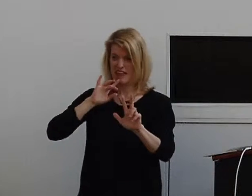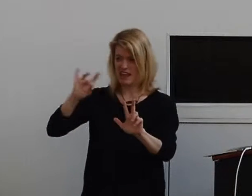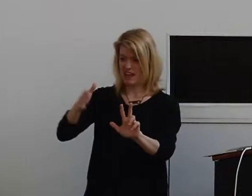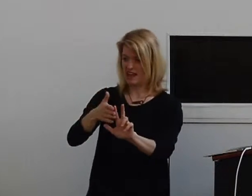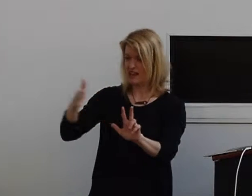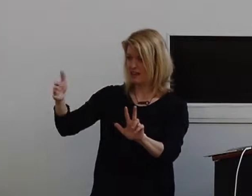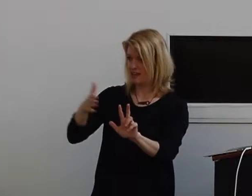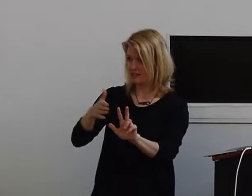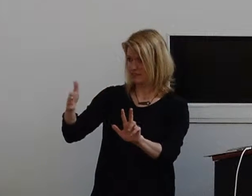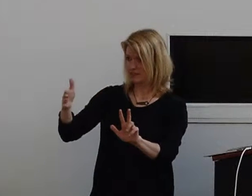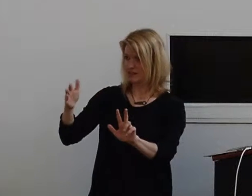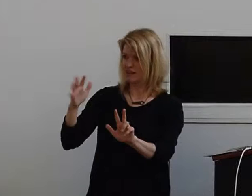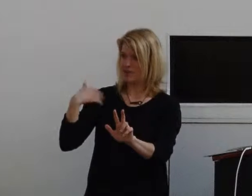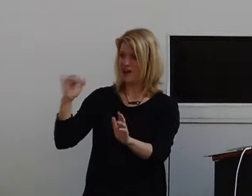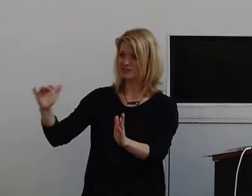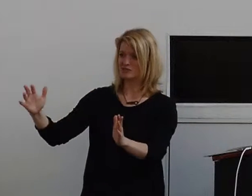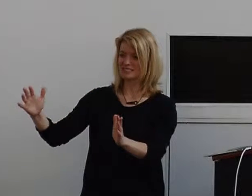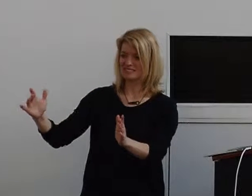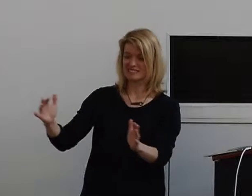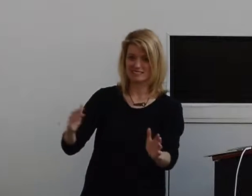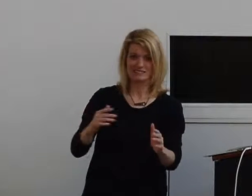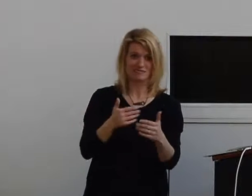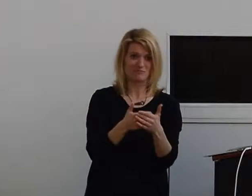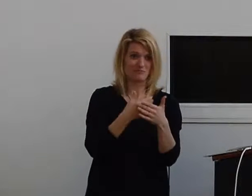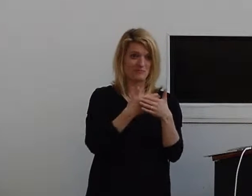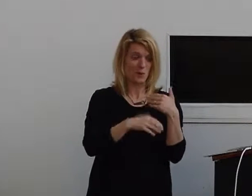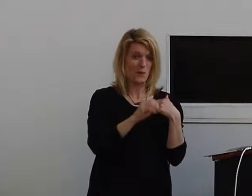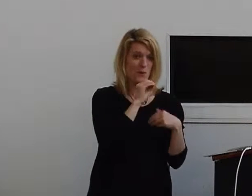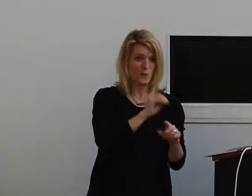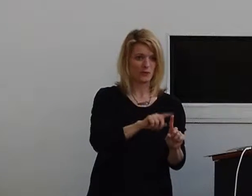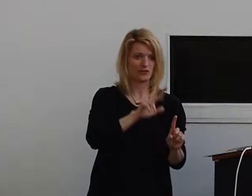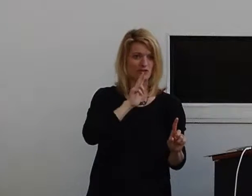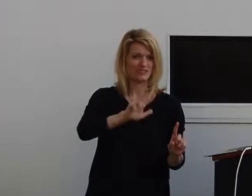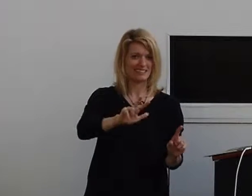Our work initially focused on young learners ages three to eight.